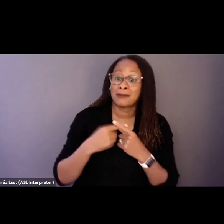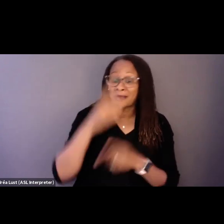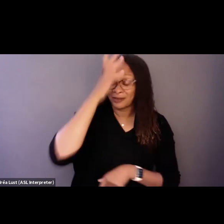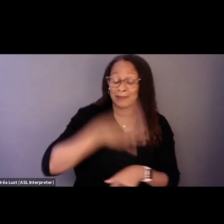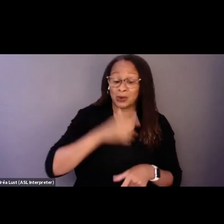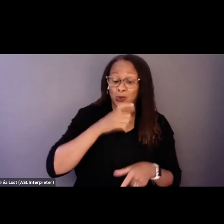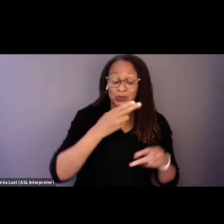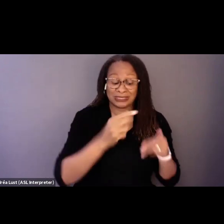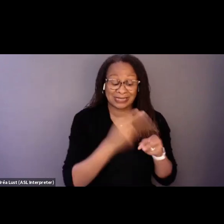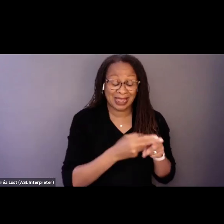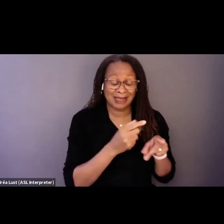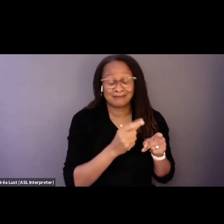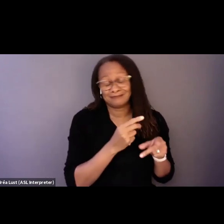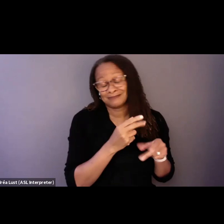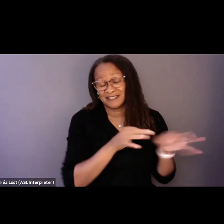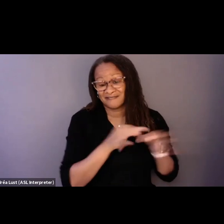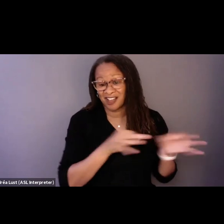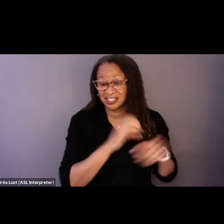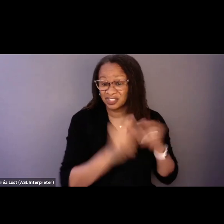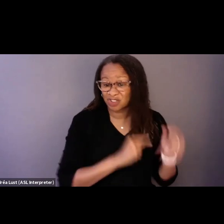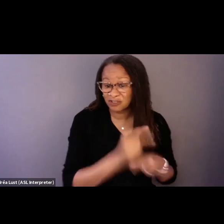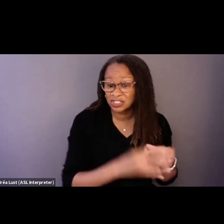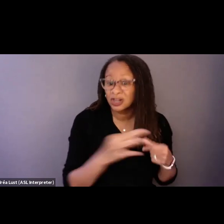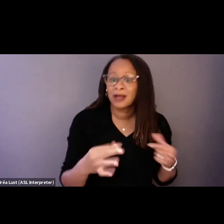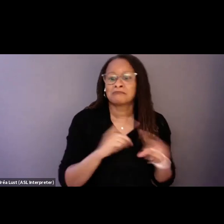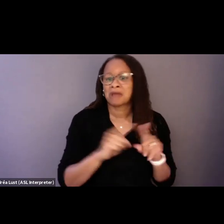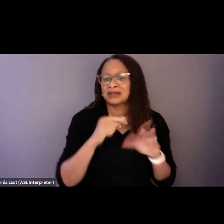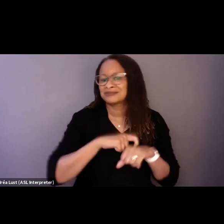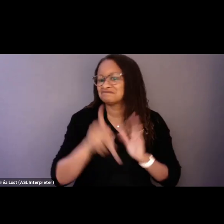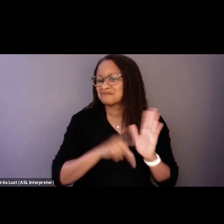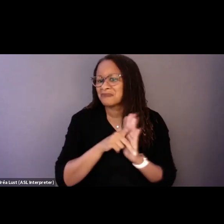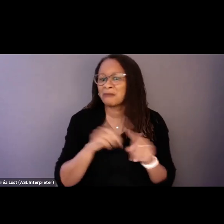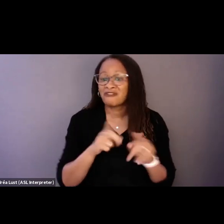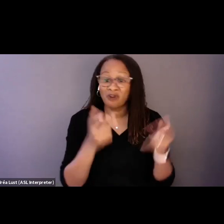and an era not just for comedy, but for American culture. It's an honor to introduce the films, writer, producer